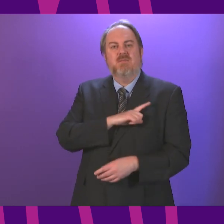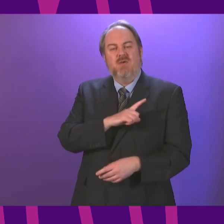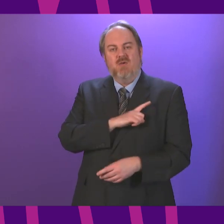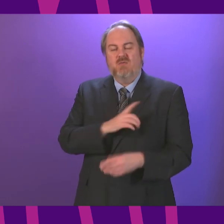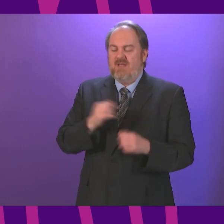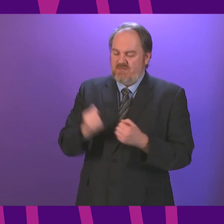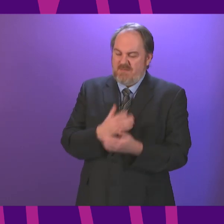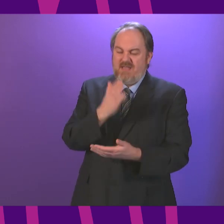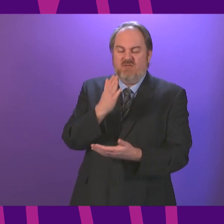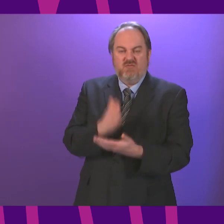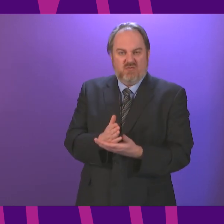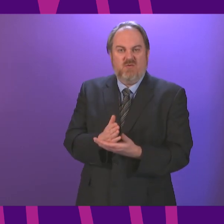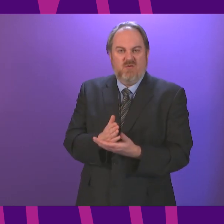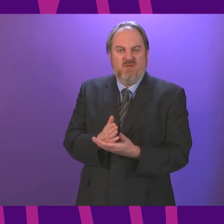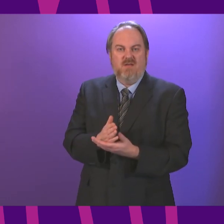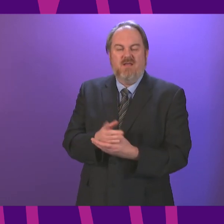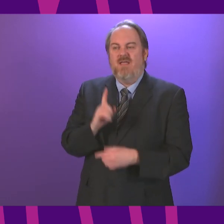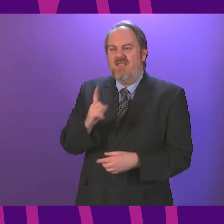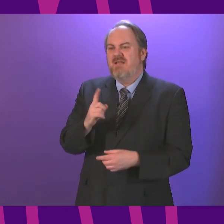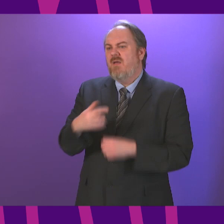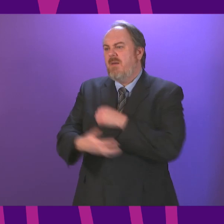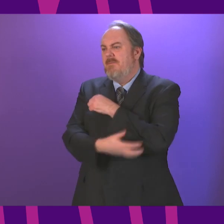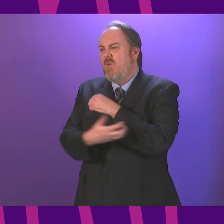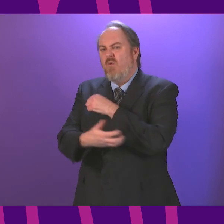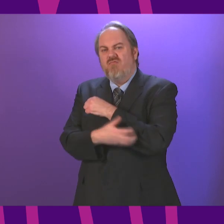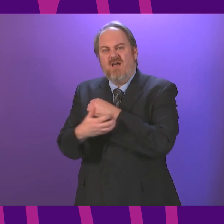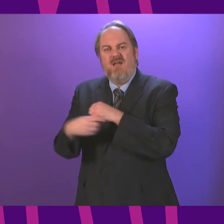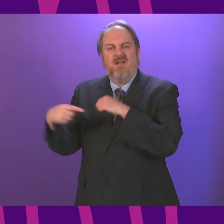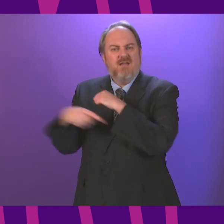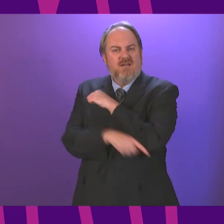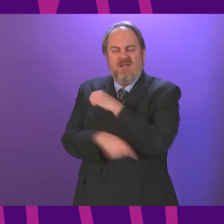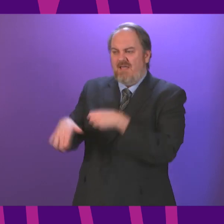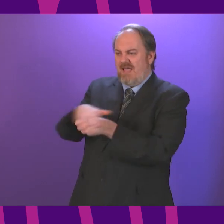rate, particularly in areas of high deprivation where our poorest communities may be losing out?